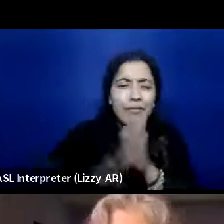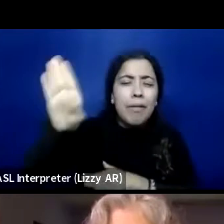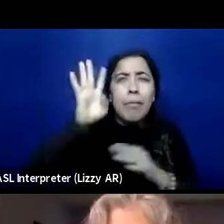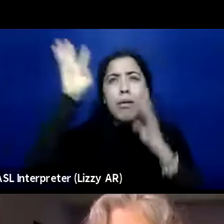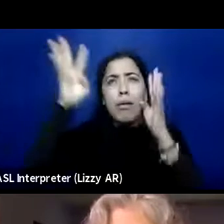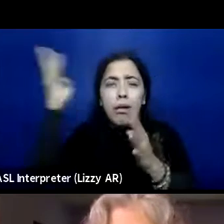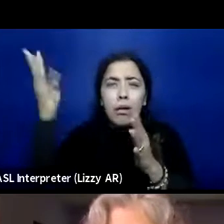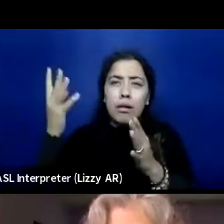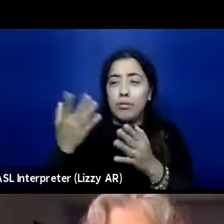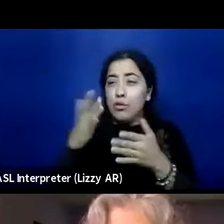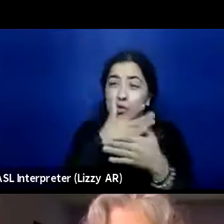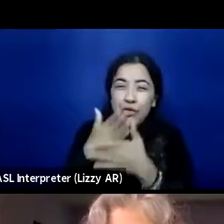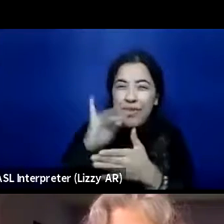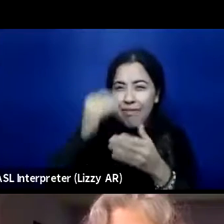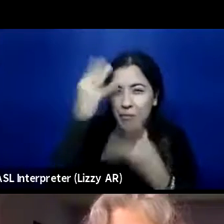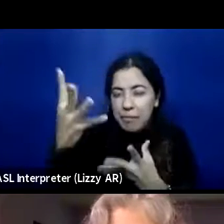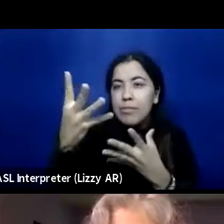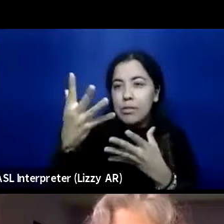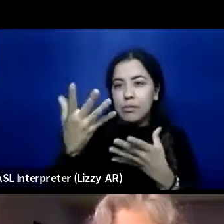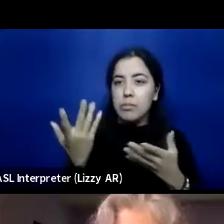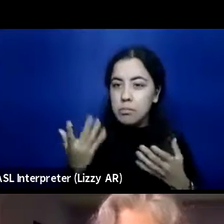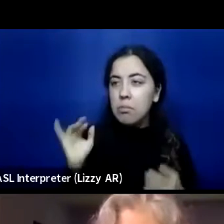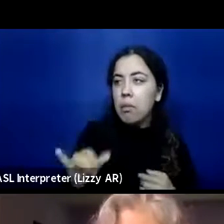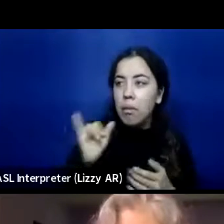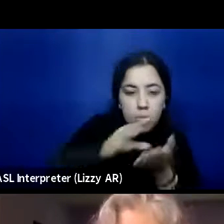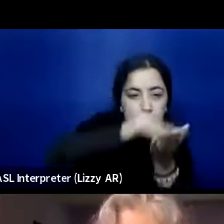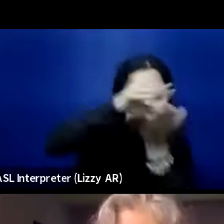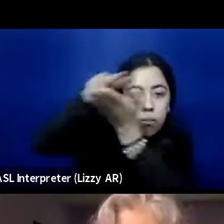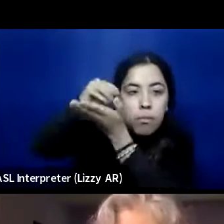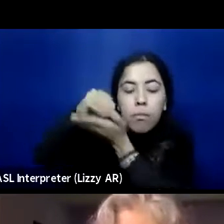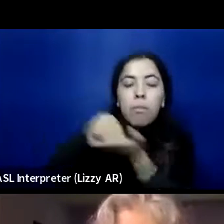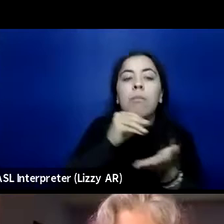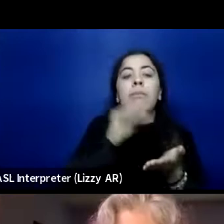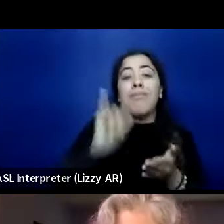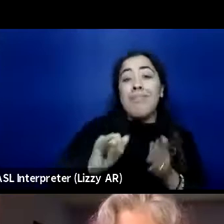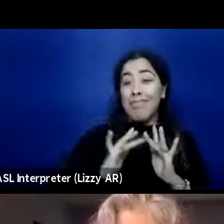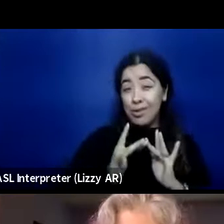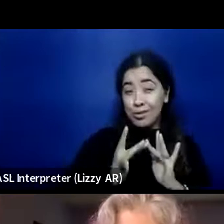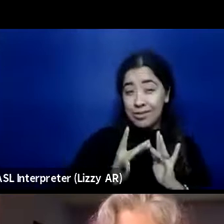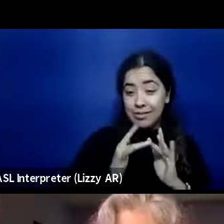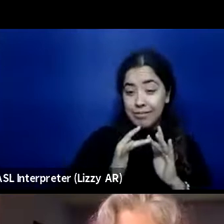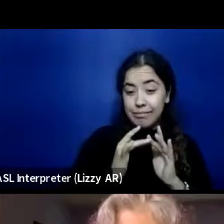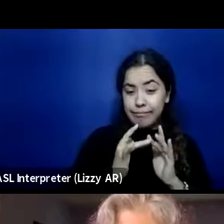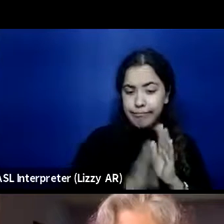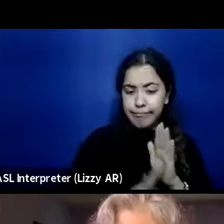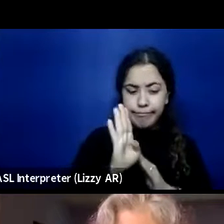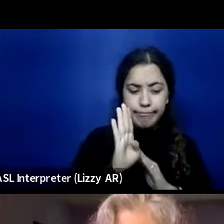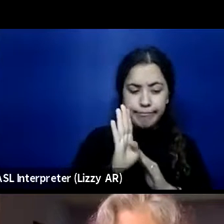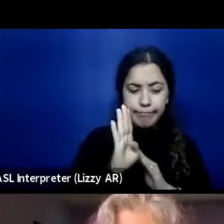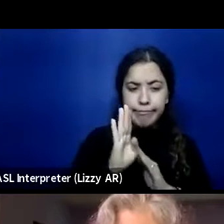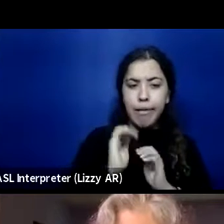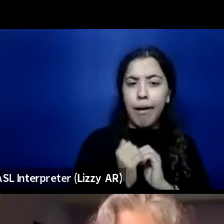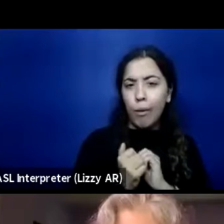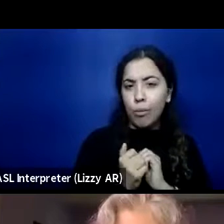The internet was developed on the strength of the success of the ARPANET,